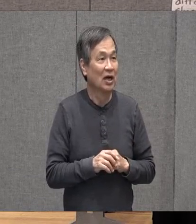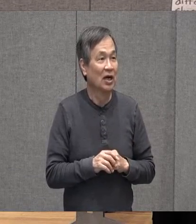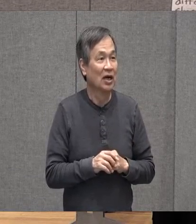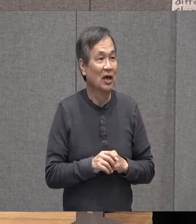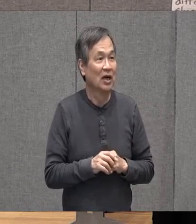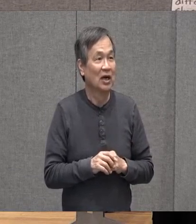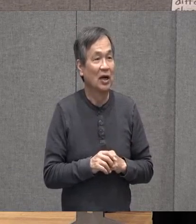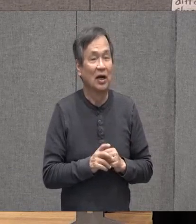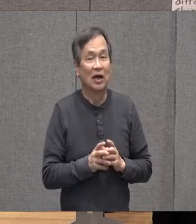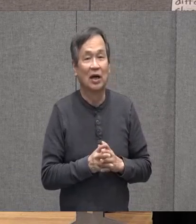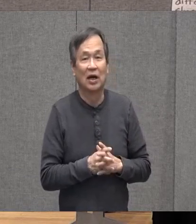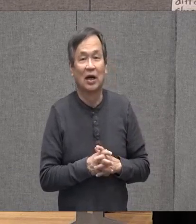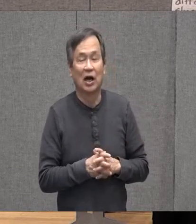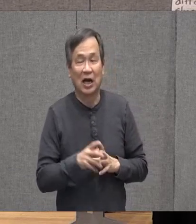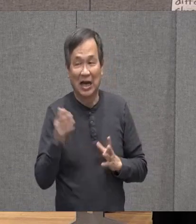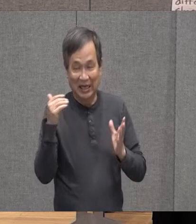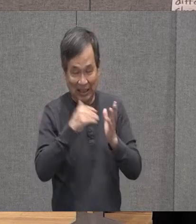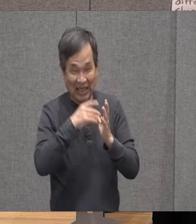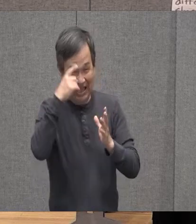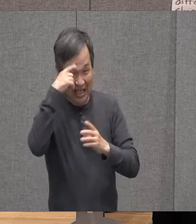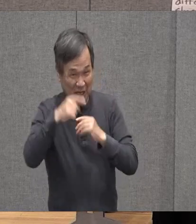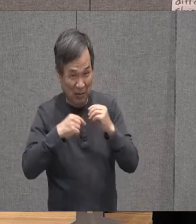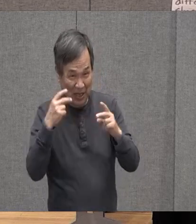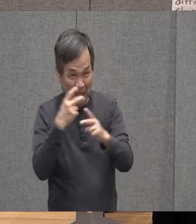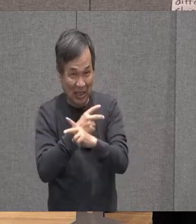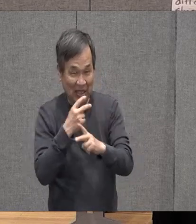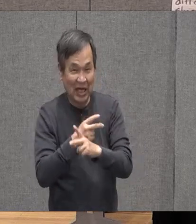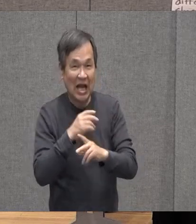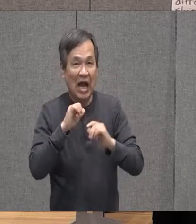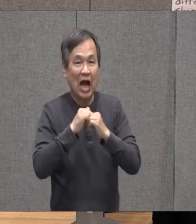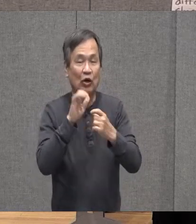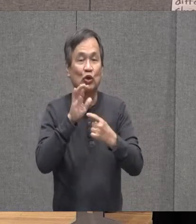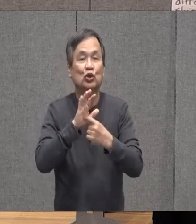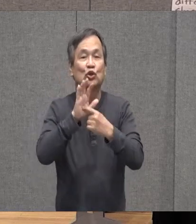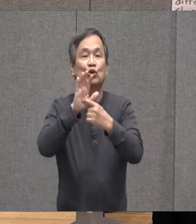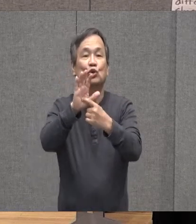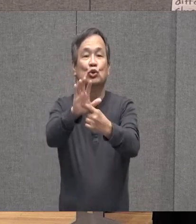Okay so again, thinking in multiplication, this is a way to represent multiplication